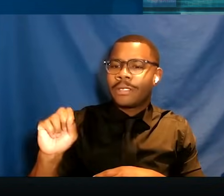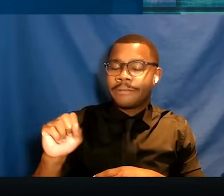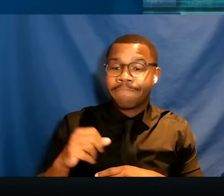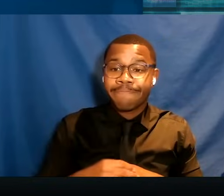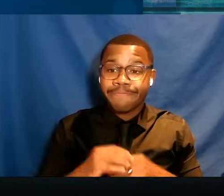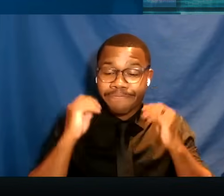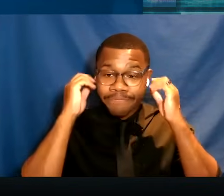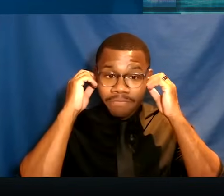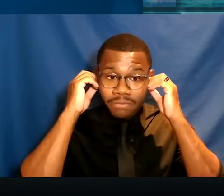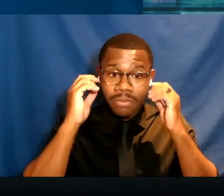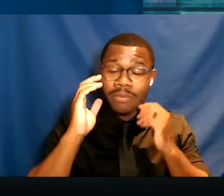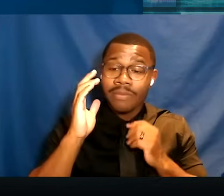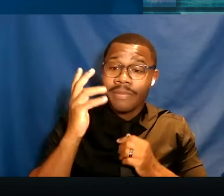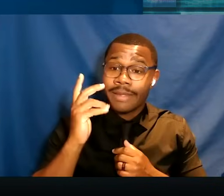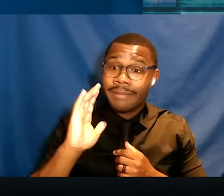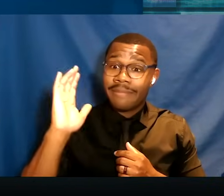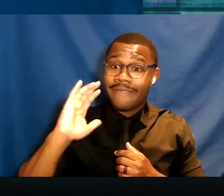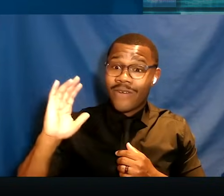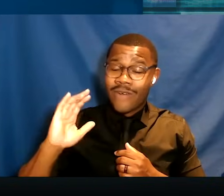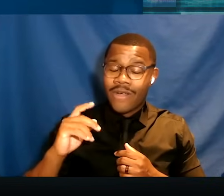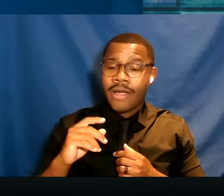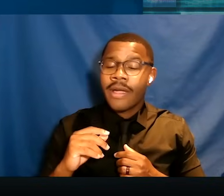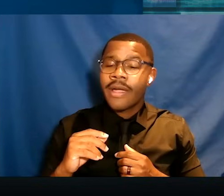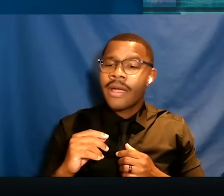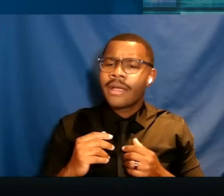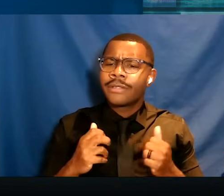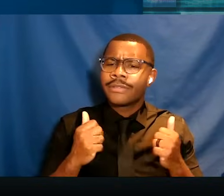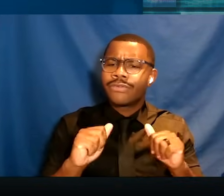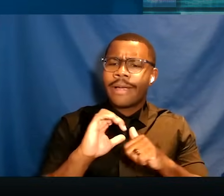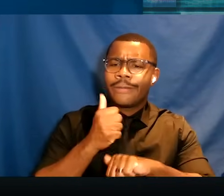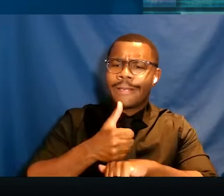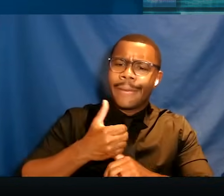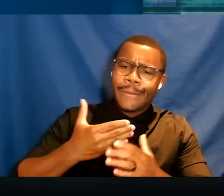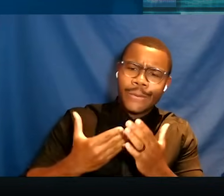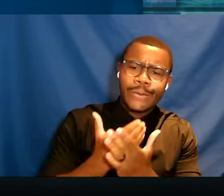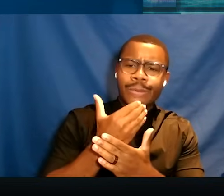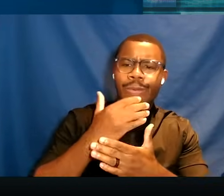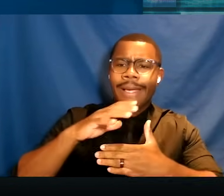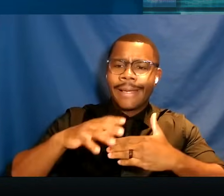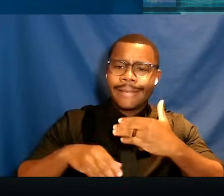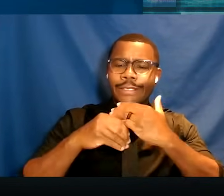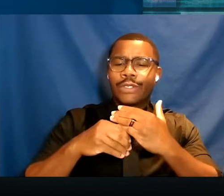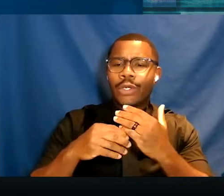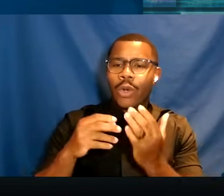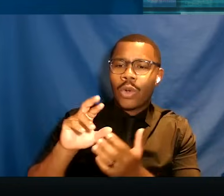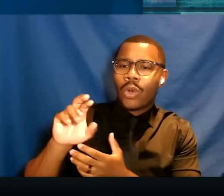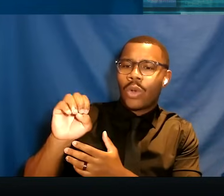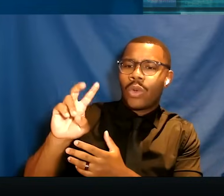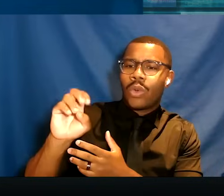trying to do from the very beginning of this negotiation was develop a new and additional revenue stream for our members who were working in streaming,